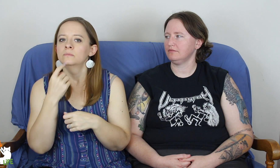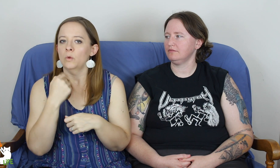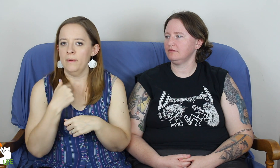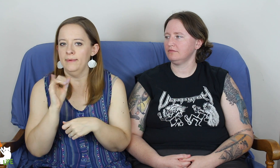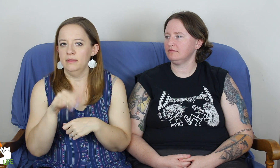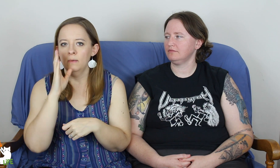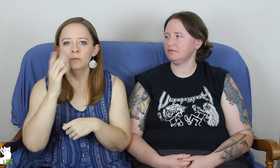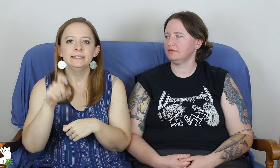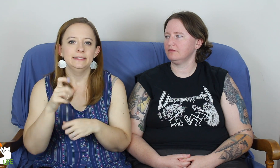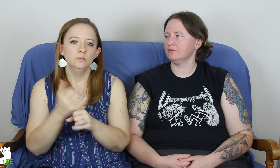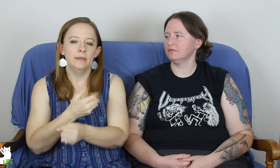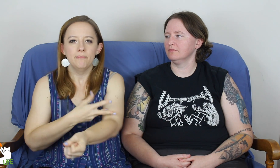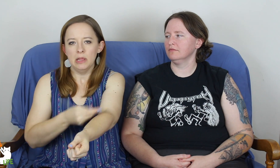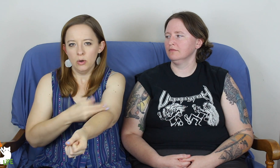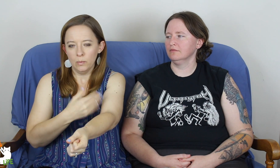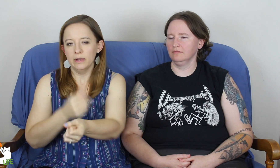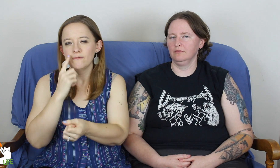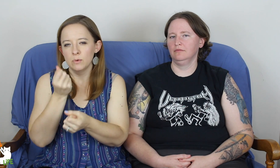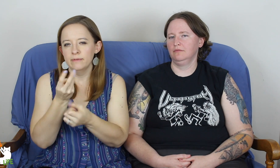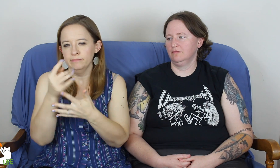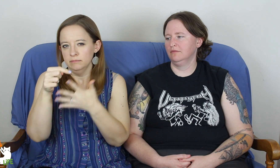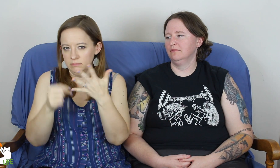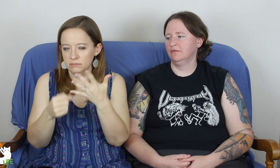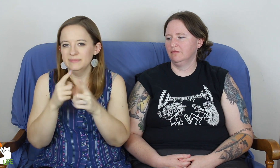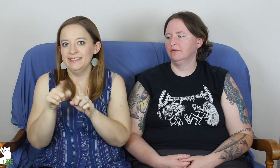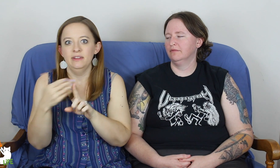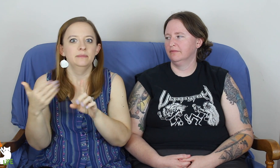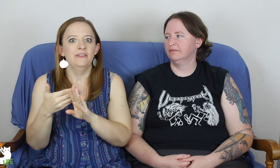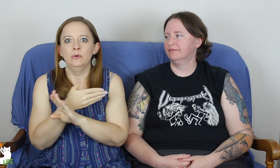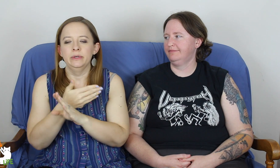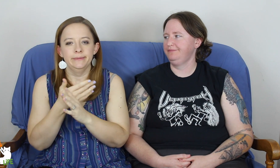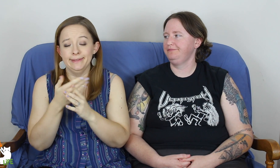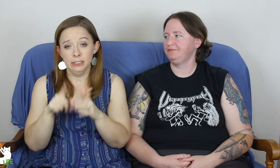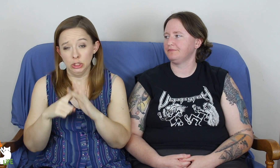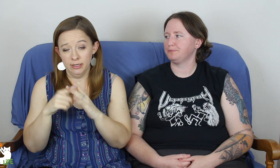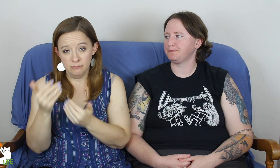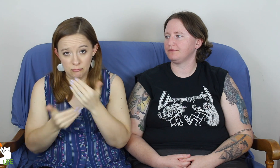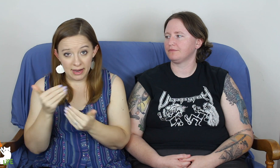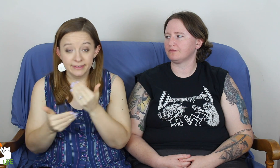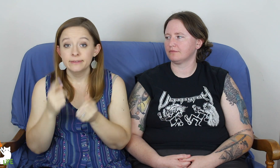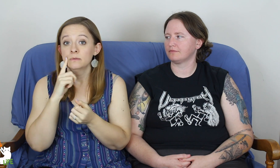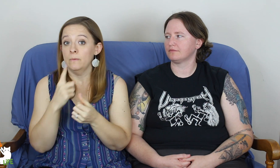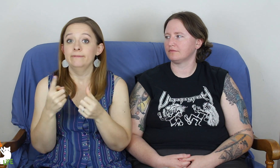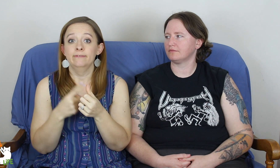They told me I'd need to get blood work done for several different things before we even started the whole process.